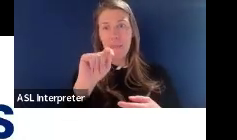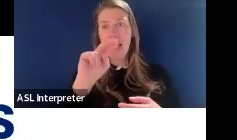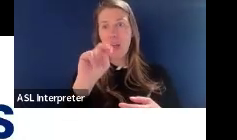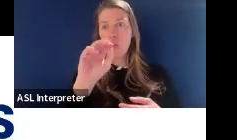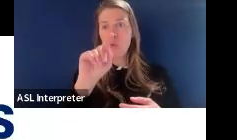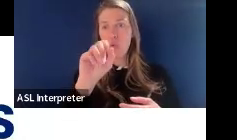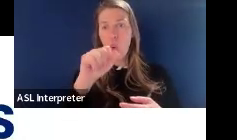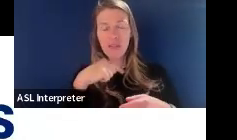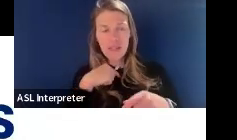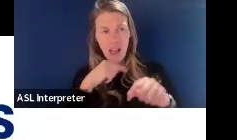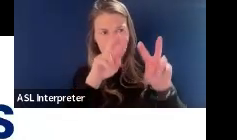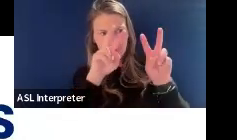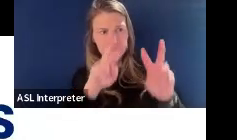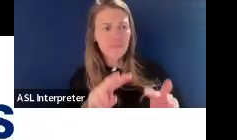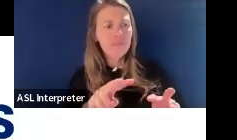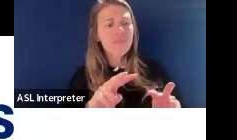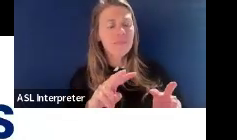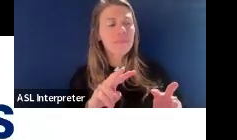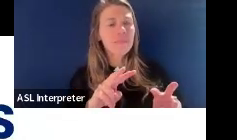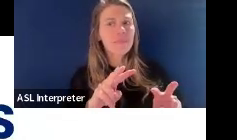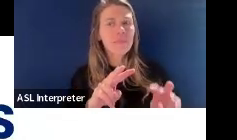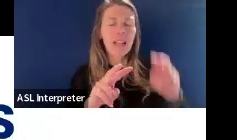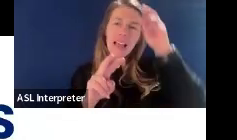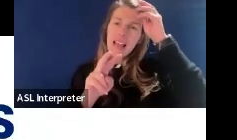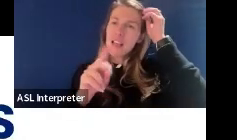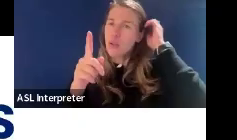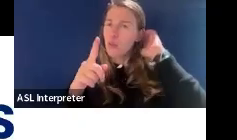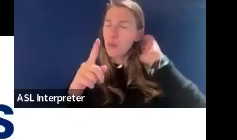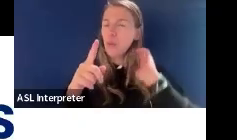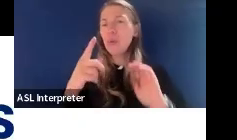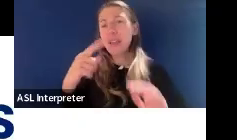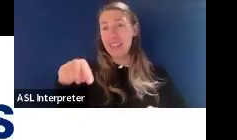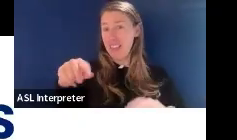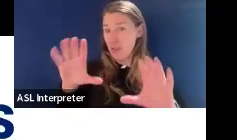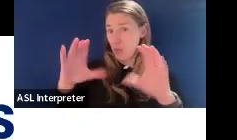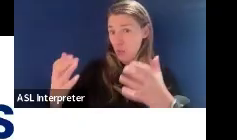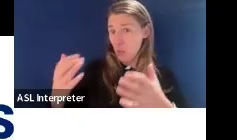And do does anyone and this group know?